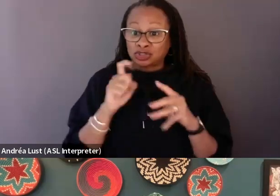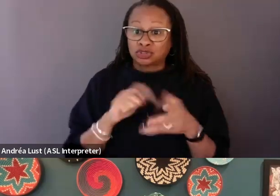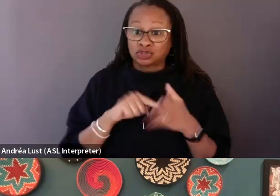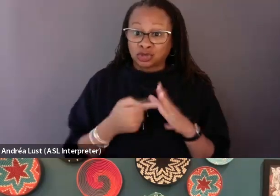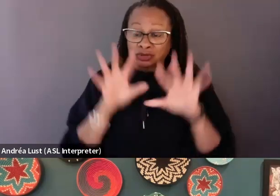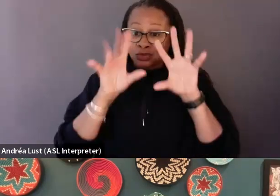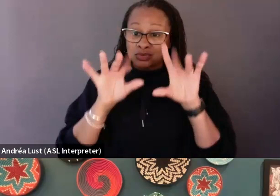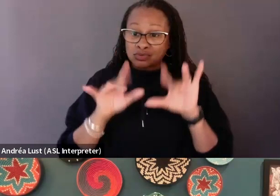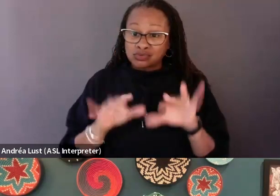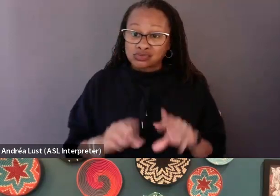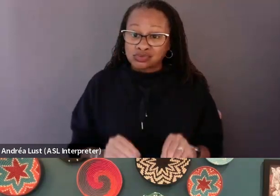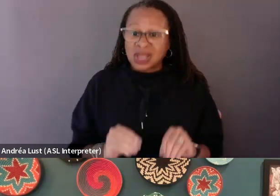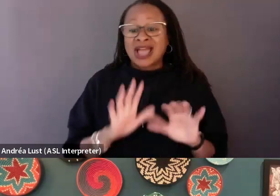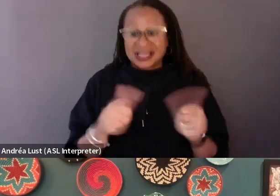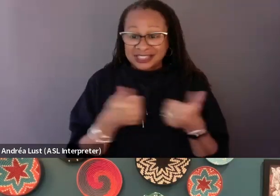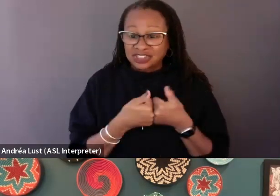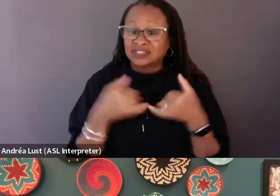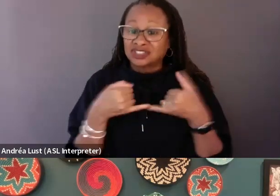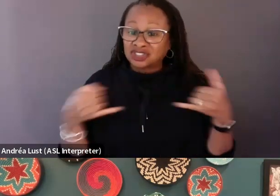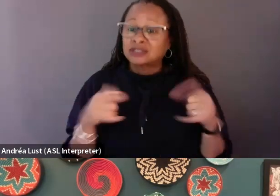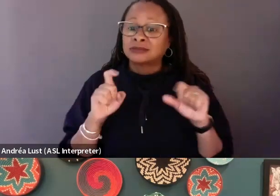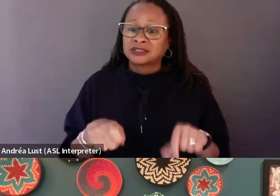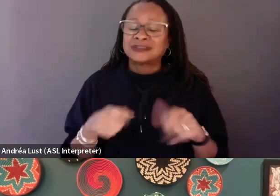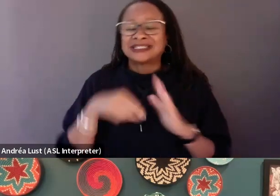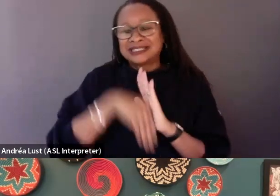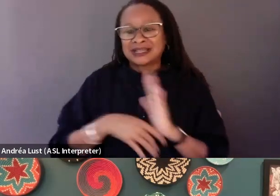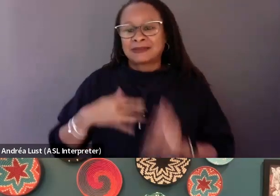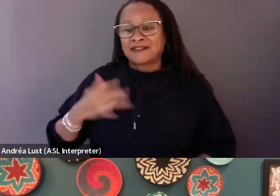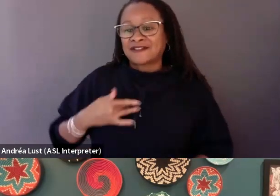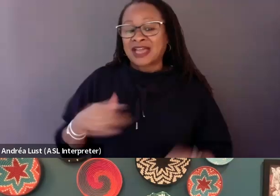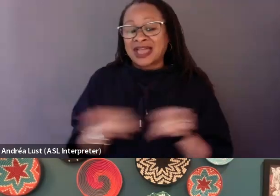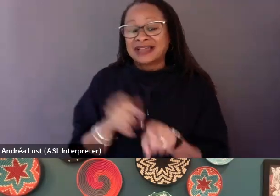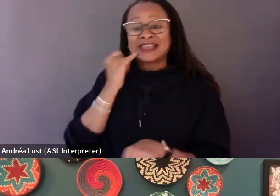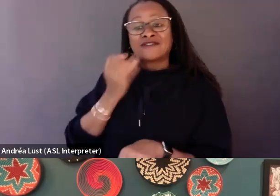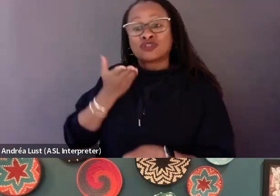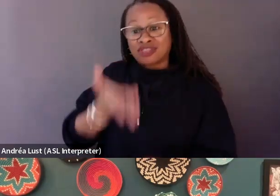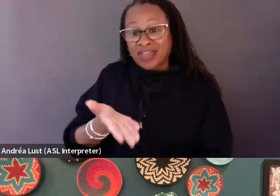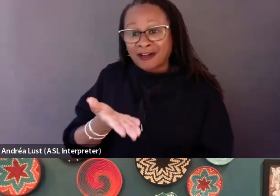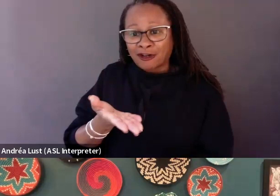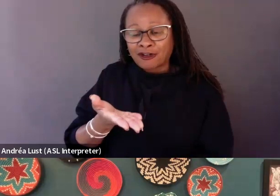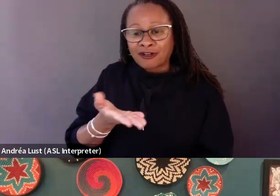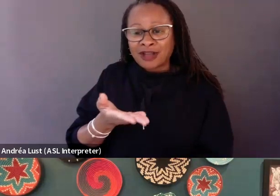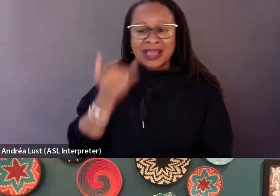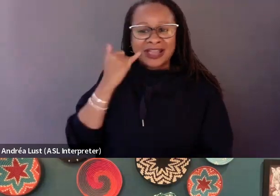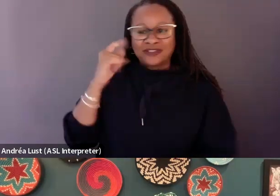and the challenges in their lives should be so deeply felt. It's as if you're there, as if you cannot close your eyes